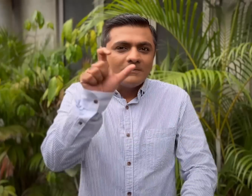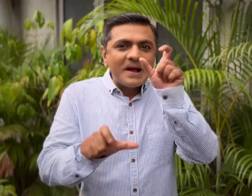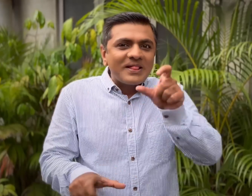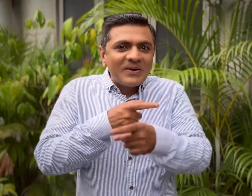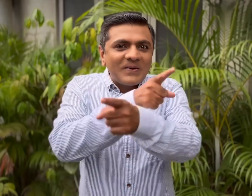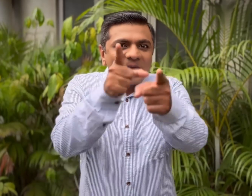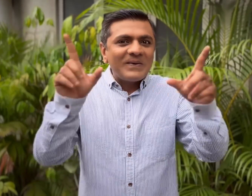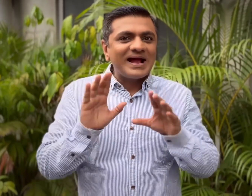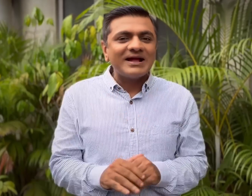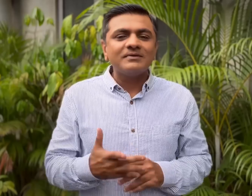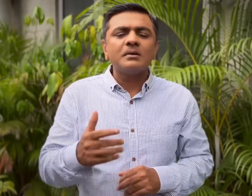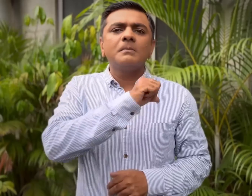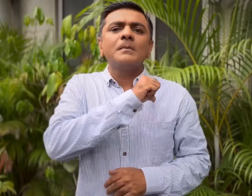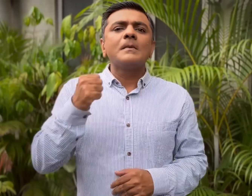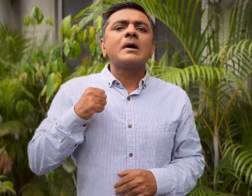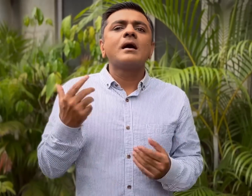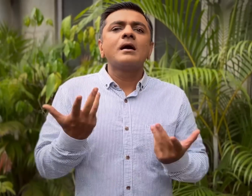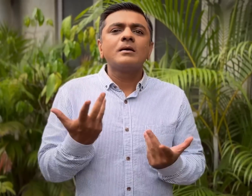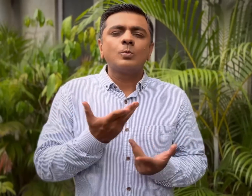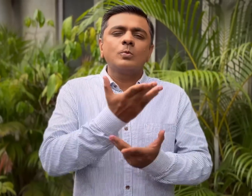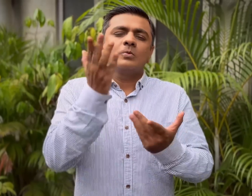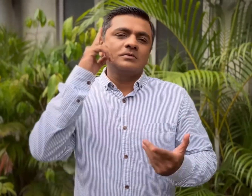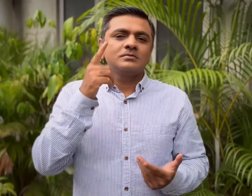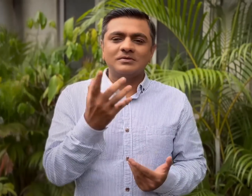You all know that some people while bathing,